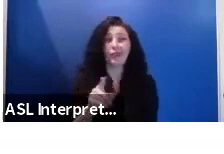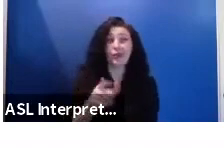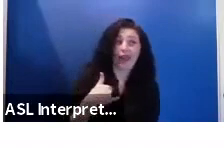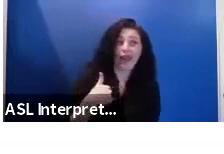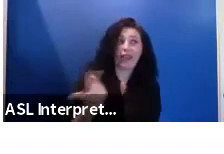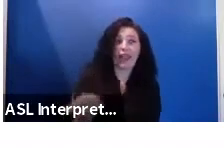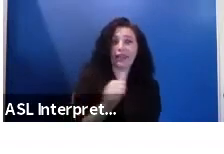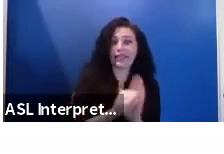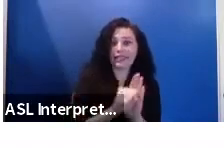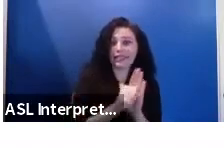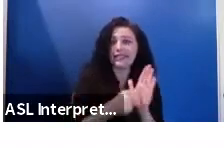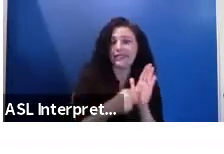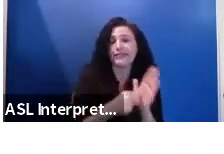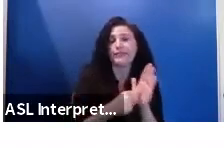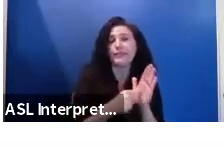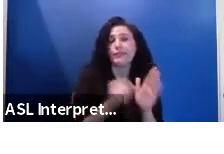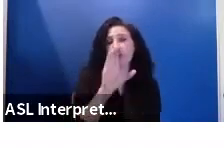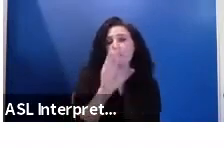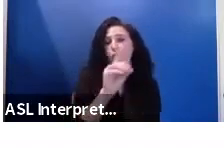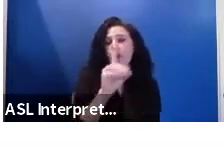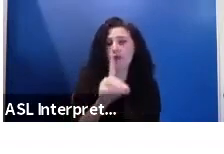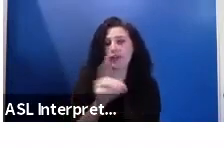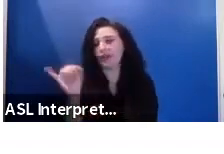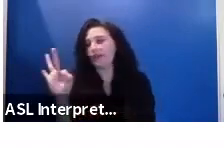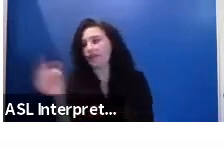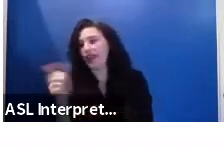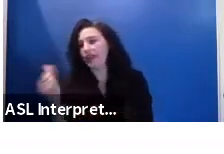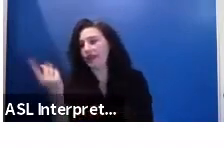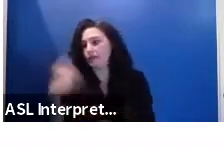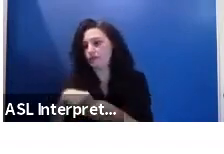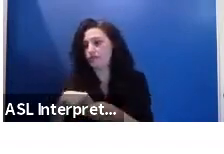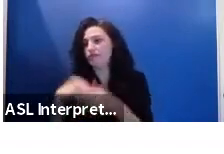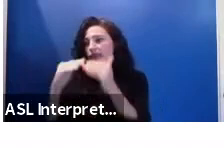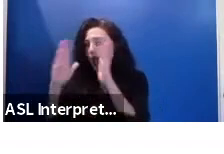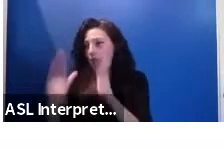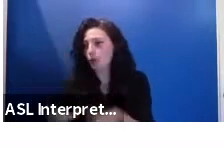whether or not anyone in your household has tested positive for COVID or experienced any symptoms,